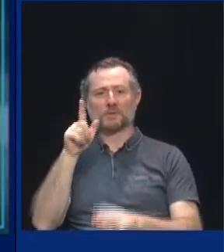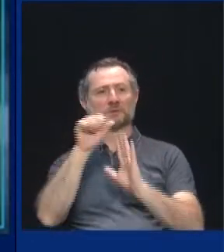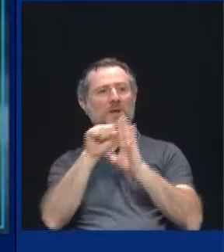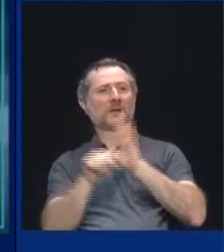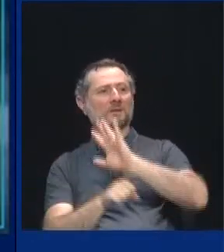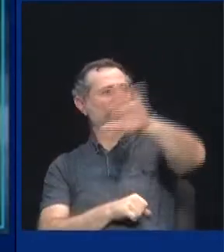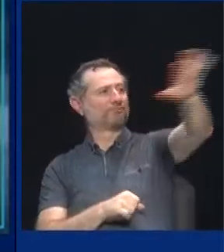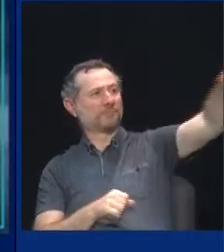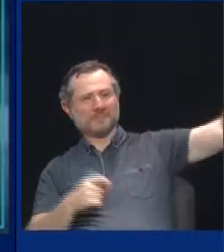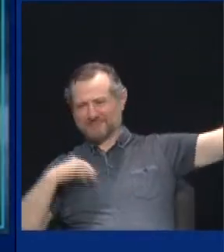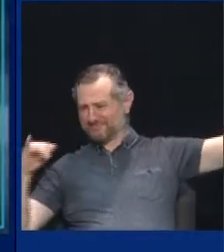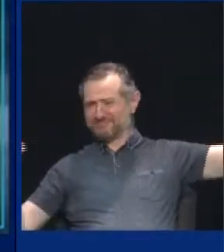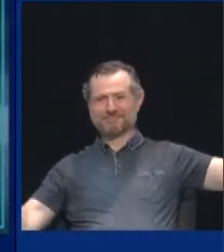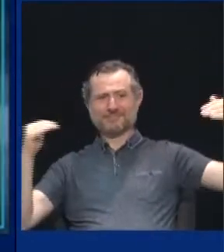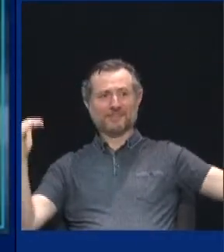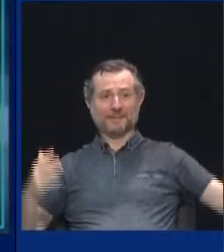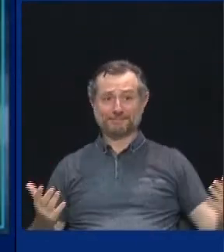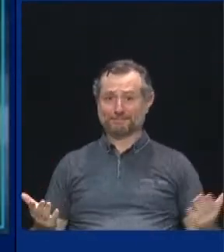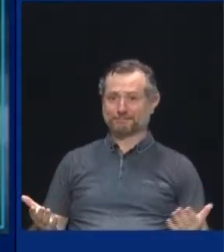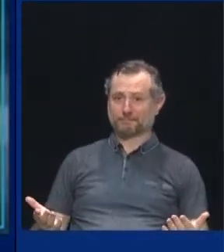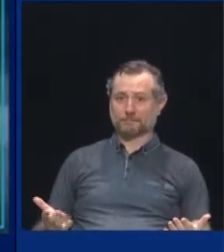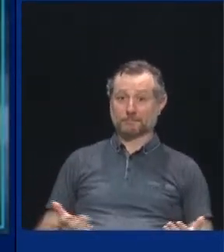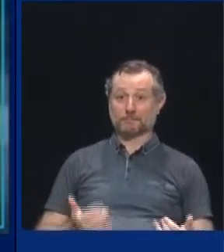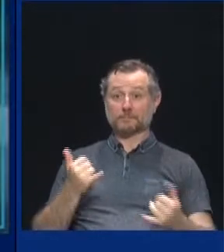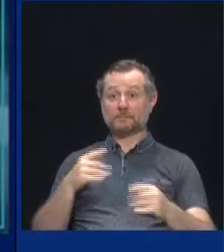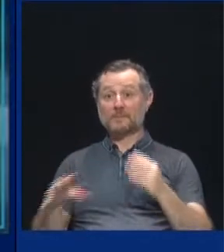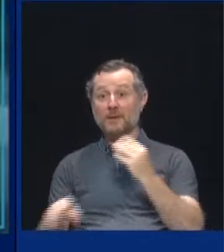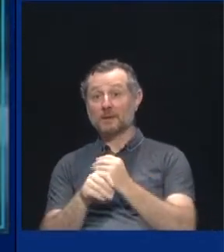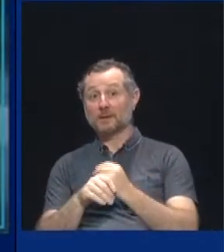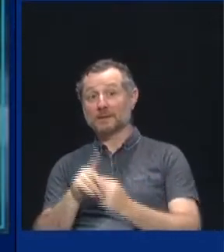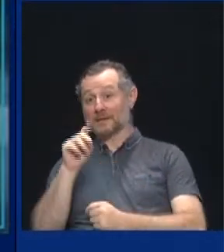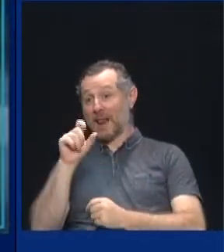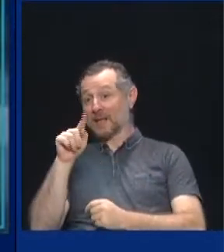POPULATION LARGER THAN THE ENTIRE POPULATION OF 21 STATES.